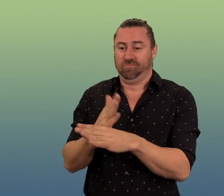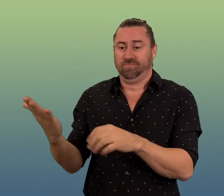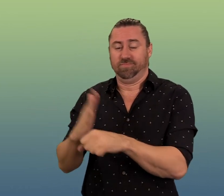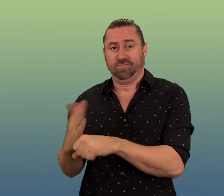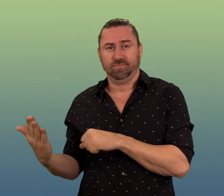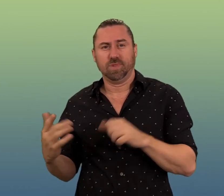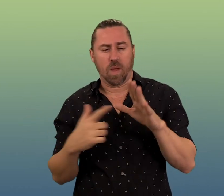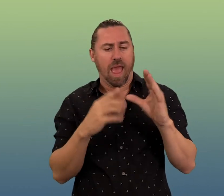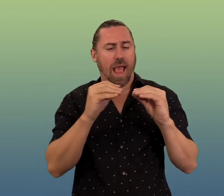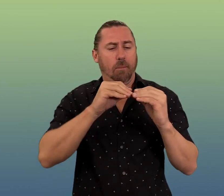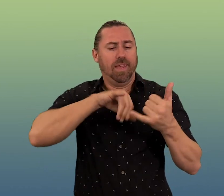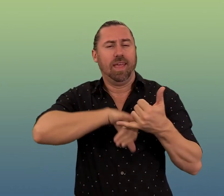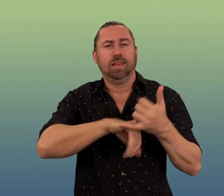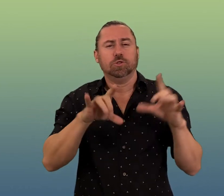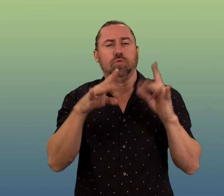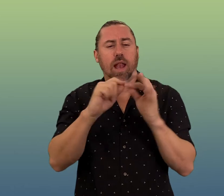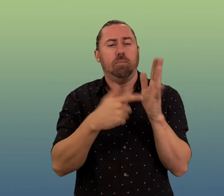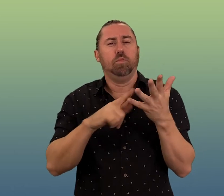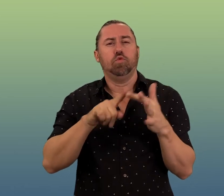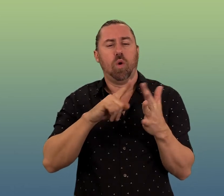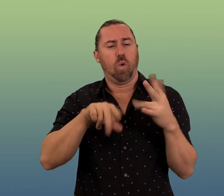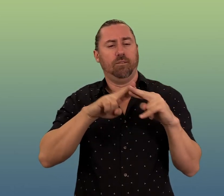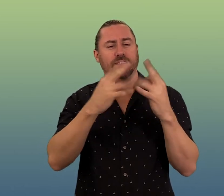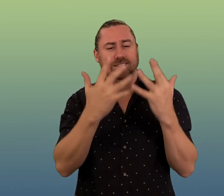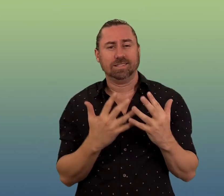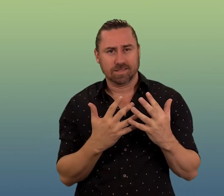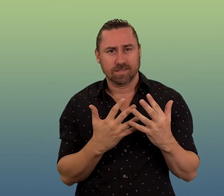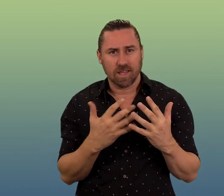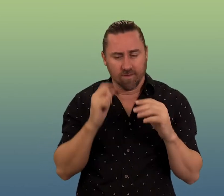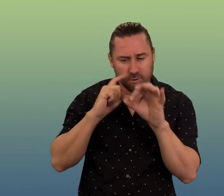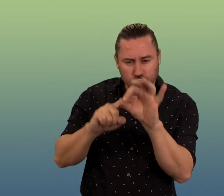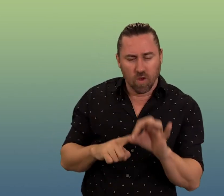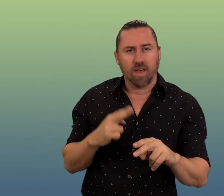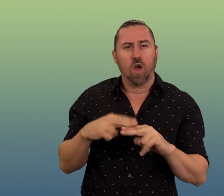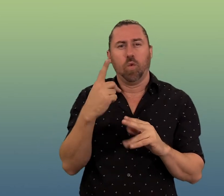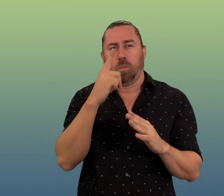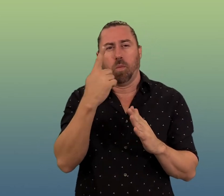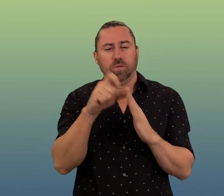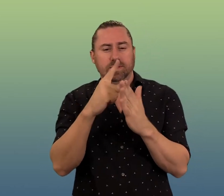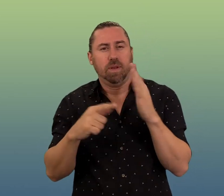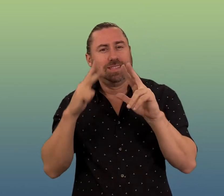Australia Bureau of Statistics Survey of Disability, Ageing and Carers, 2015.